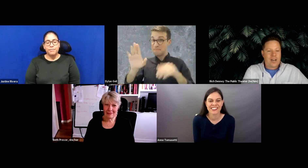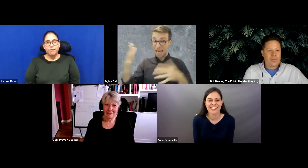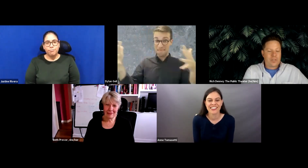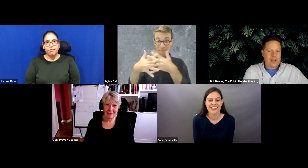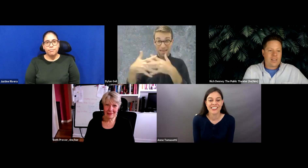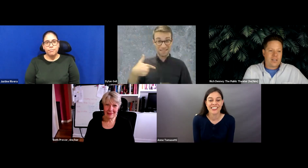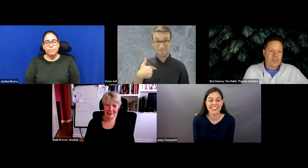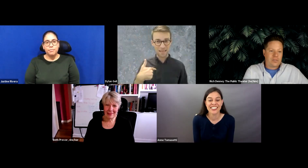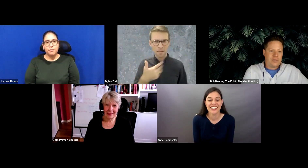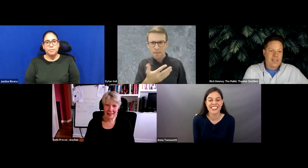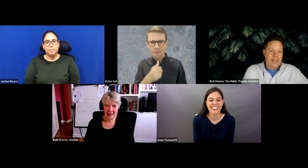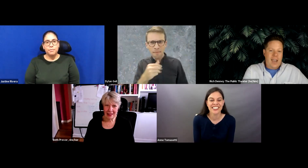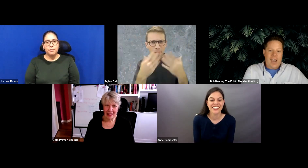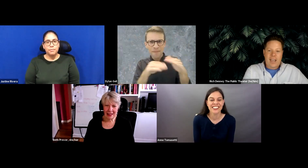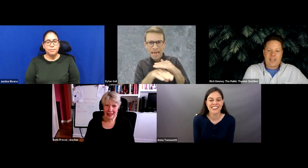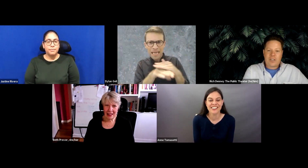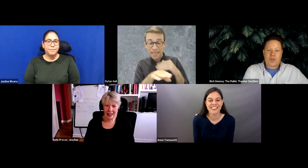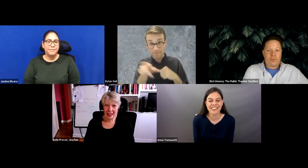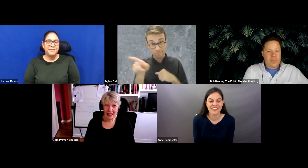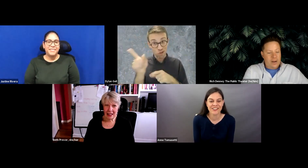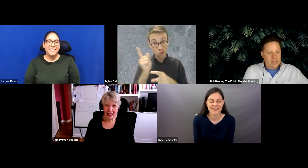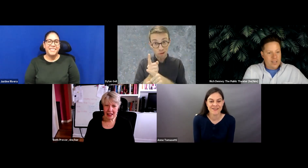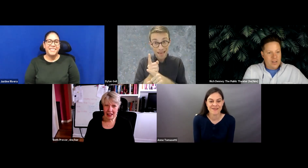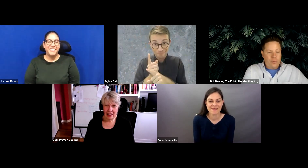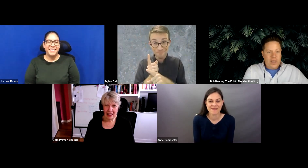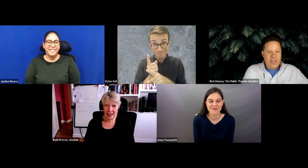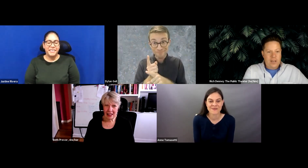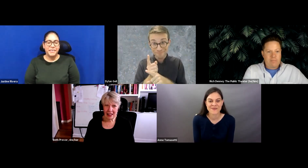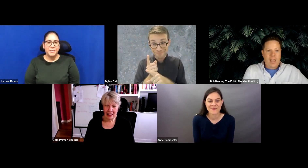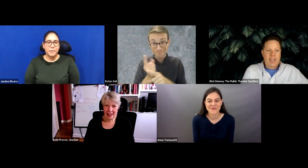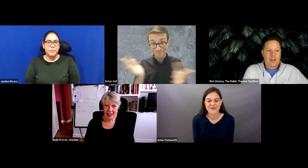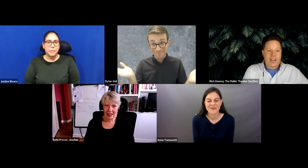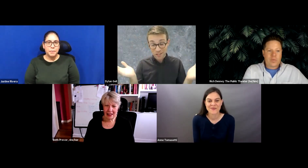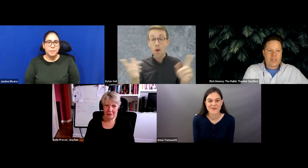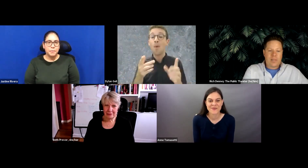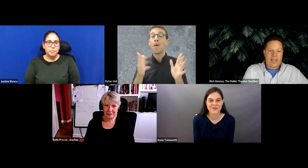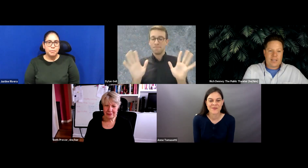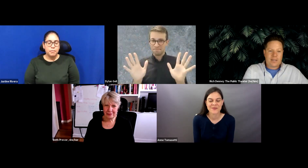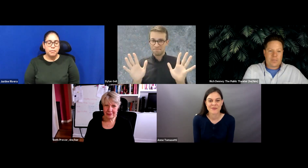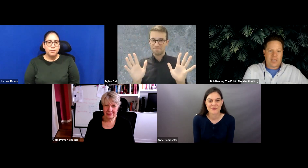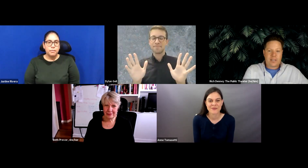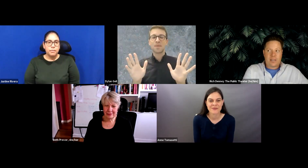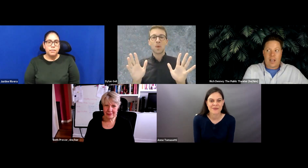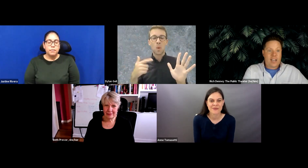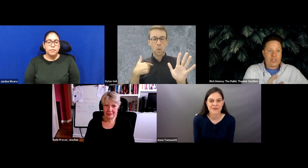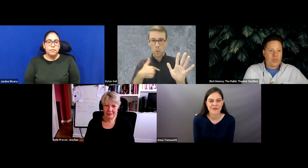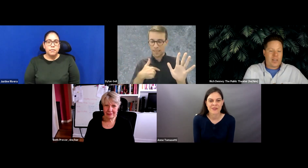And it was the right thing to do. And so from there, we made arrangements and plans, because The Line was just being